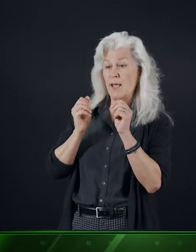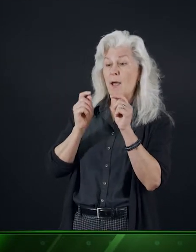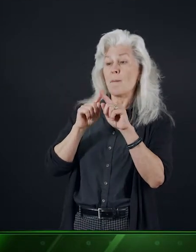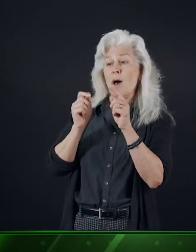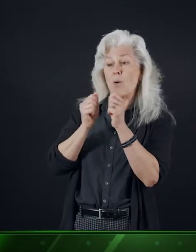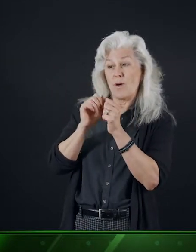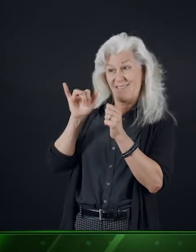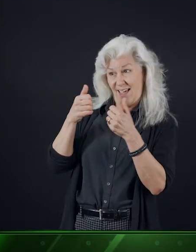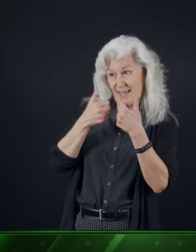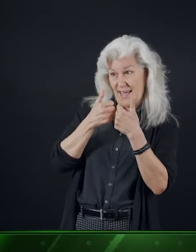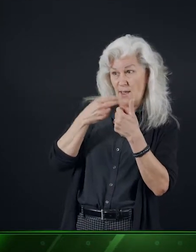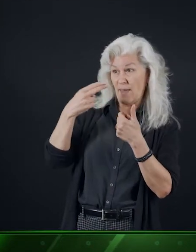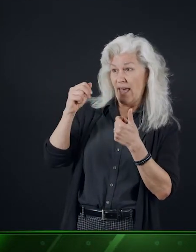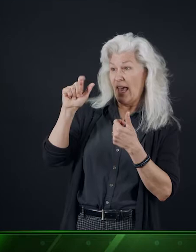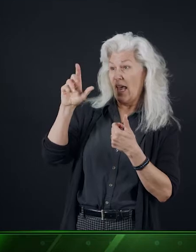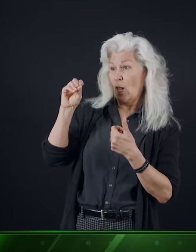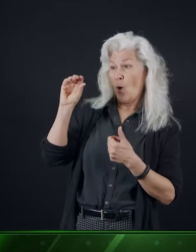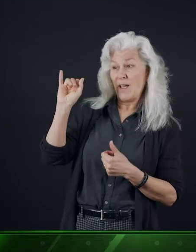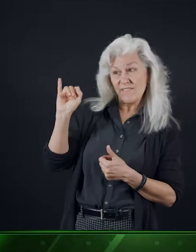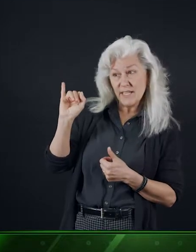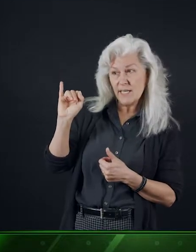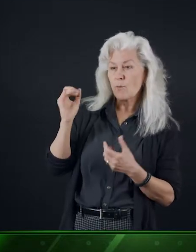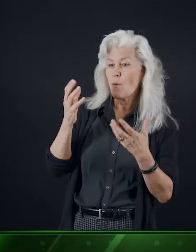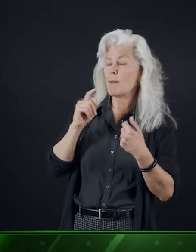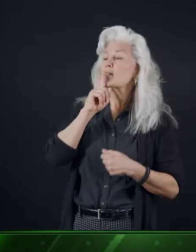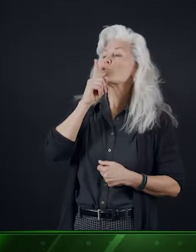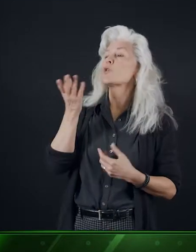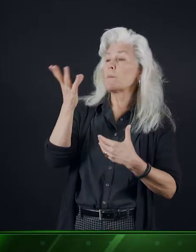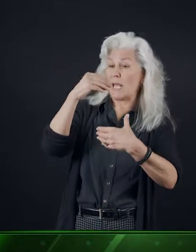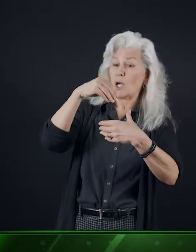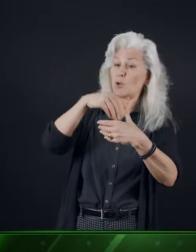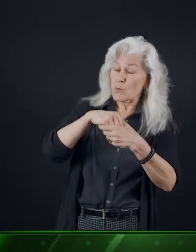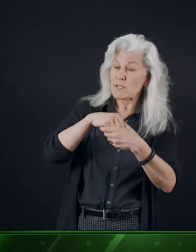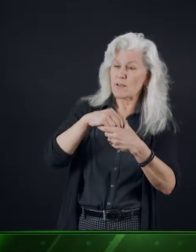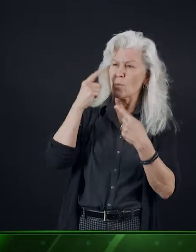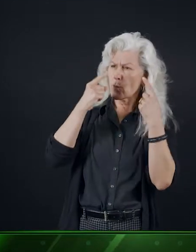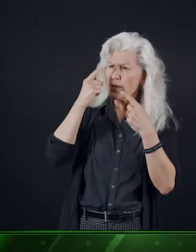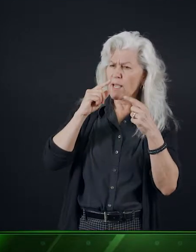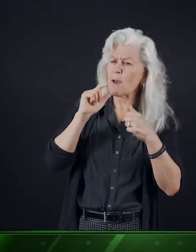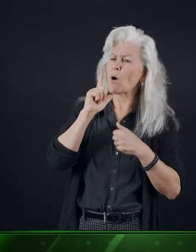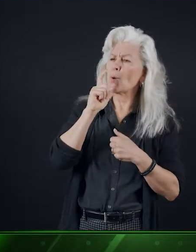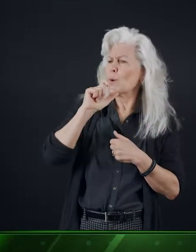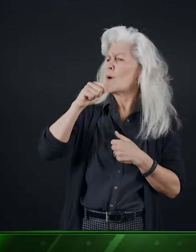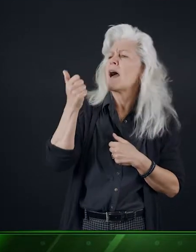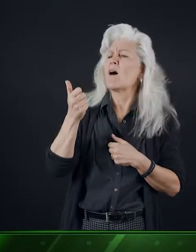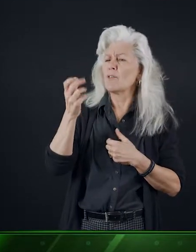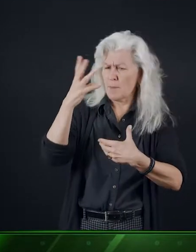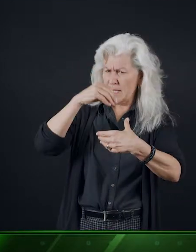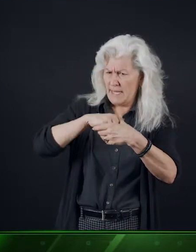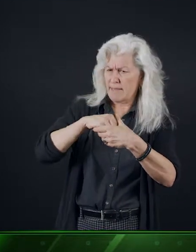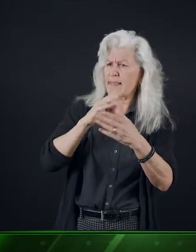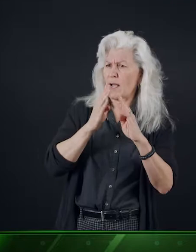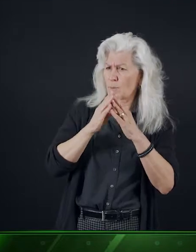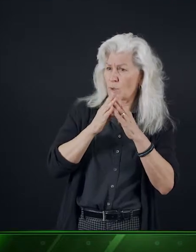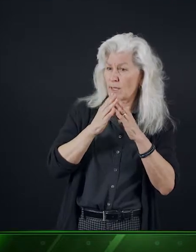that we were being inclusive when thinking about who else can be part of that community. That includes players who have never played a Halo game before,